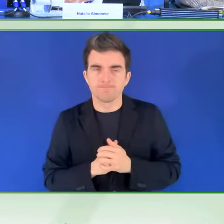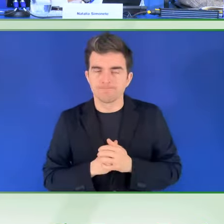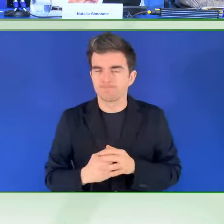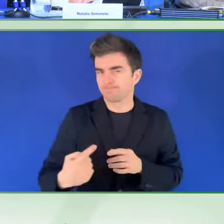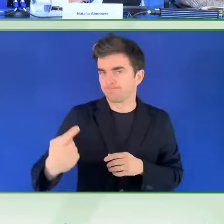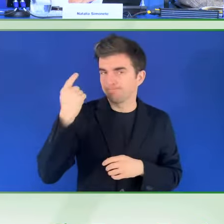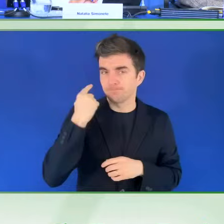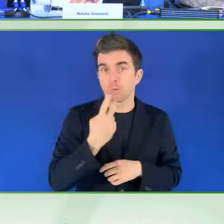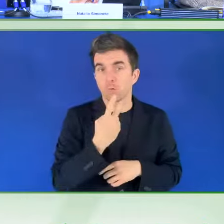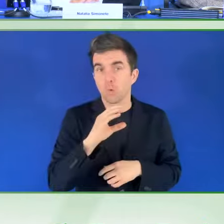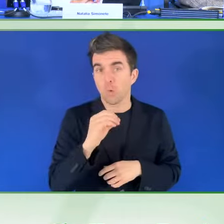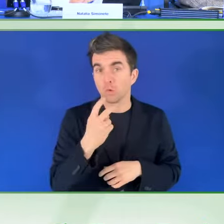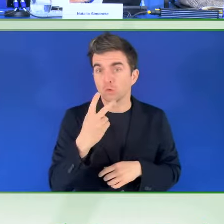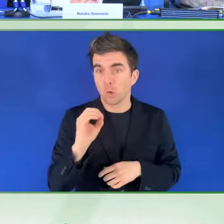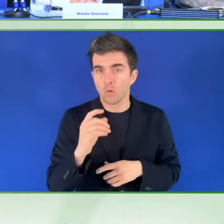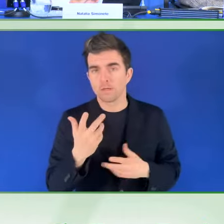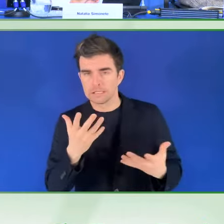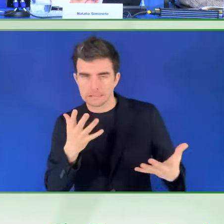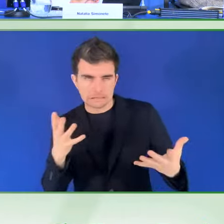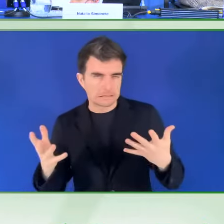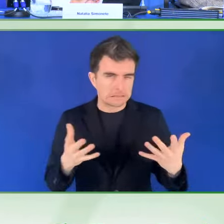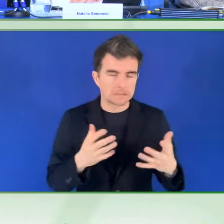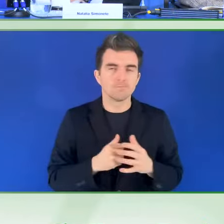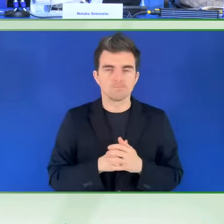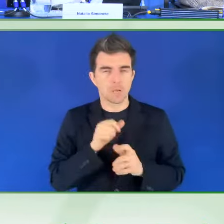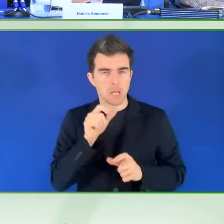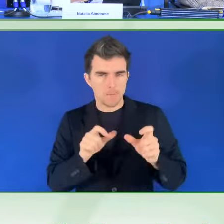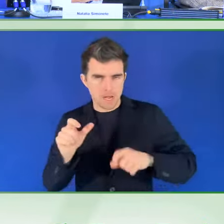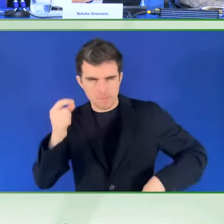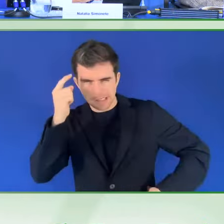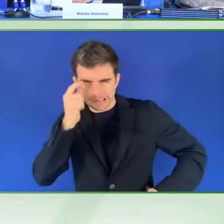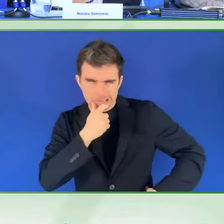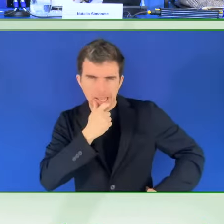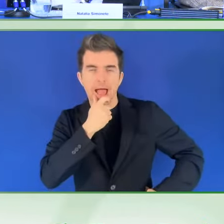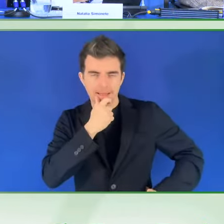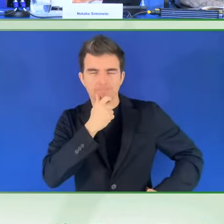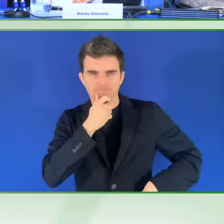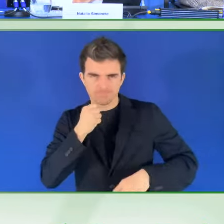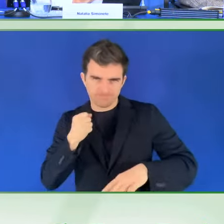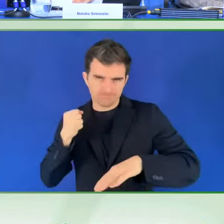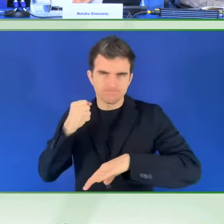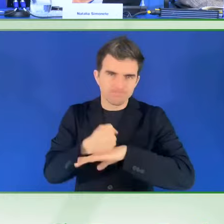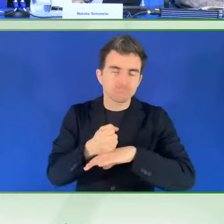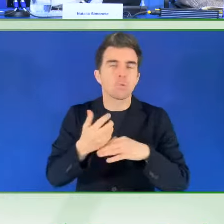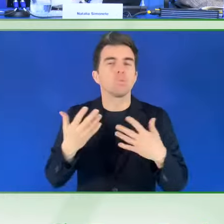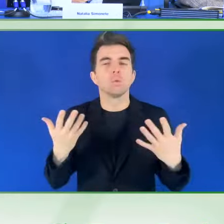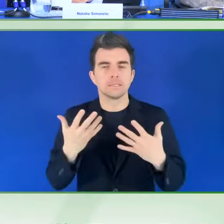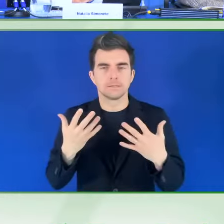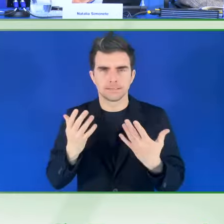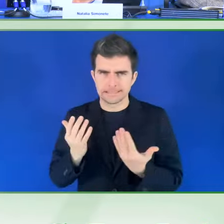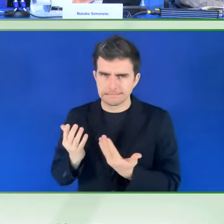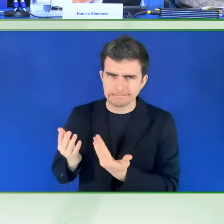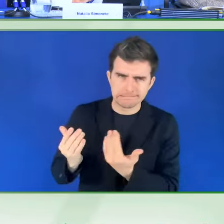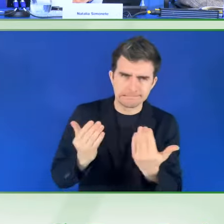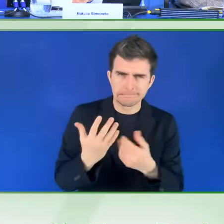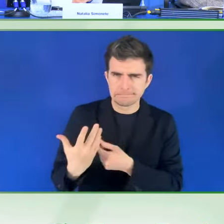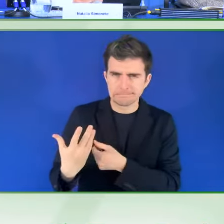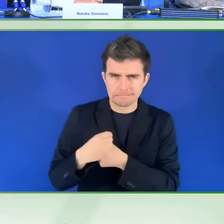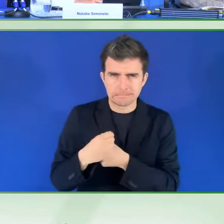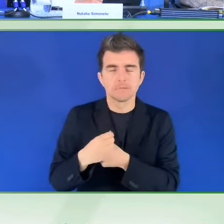Think you for your inspiring and touching statement, and also what you have